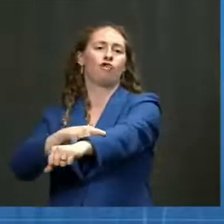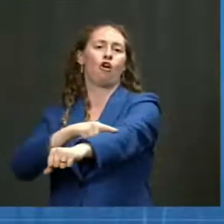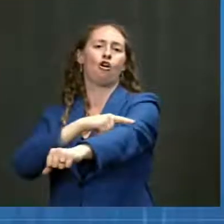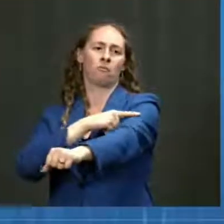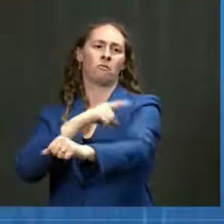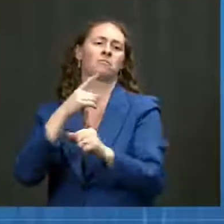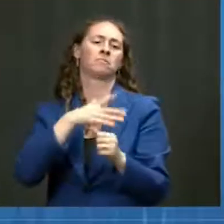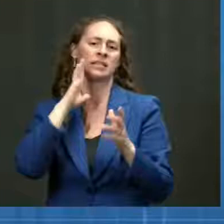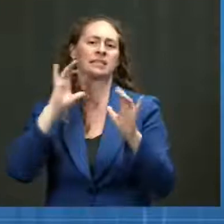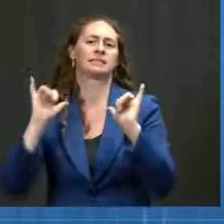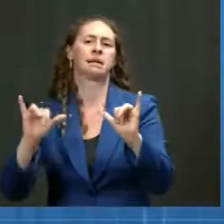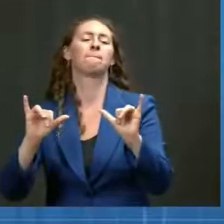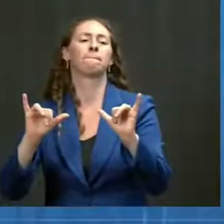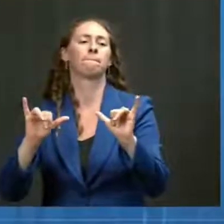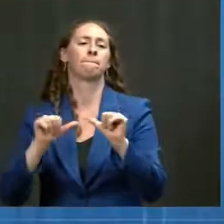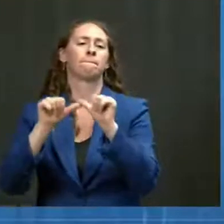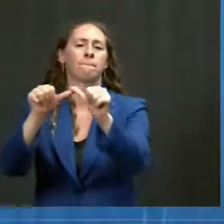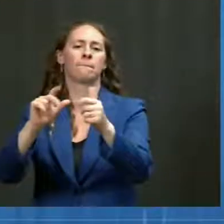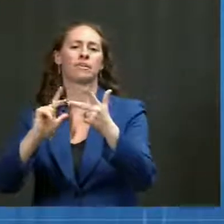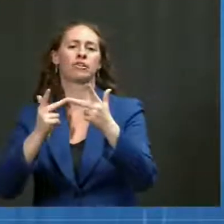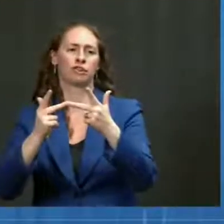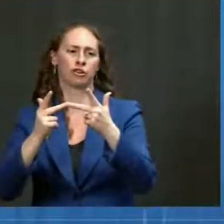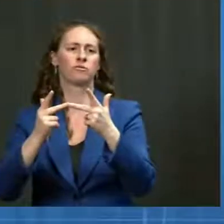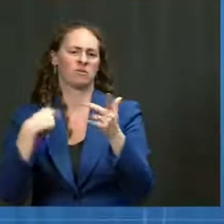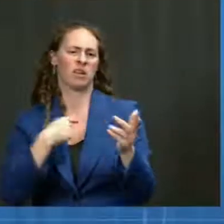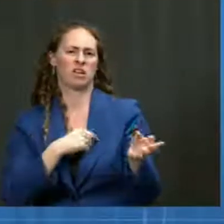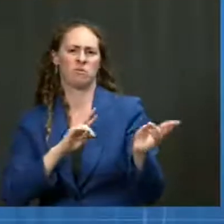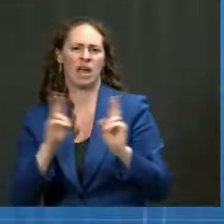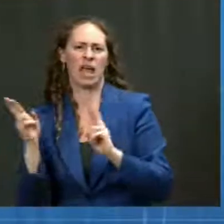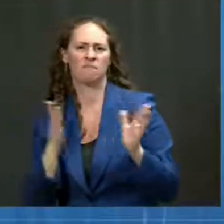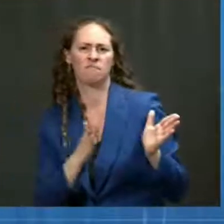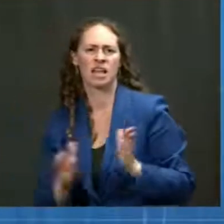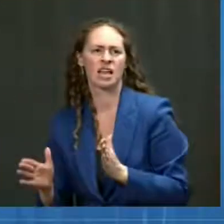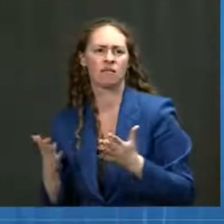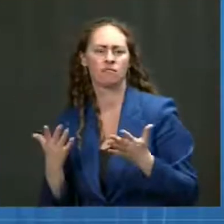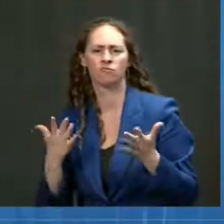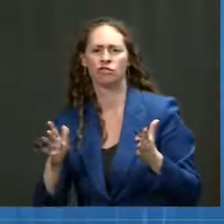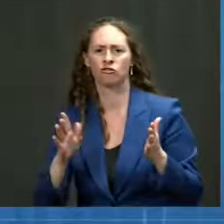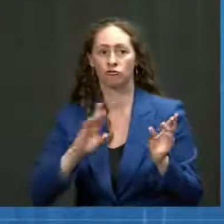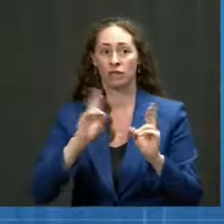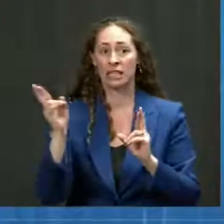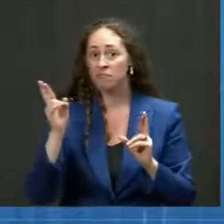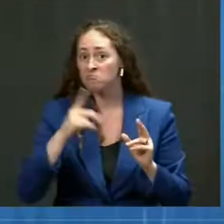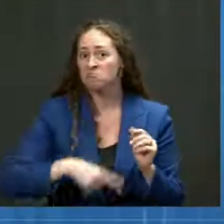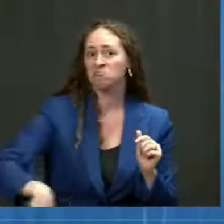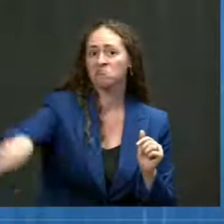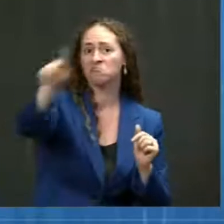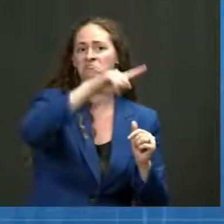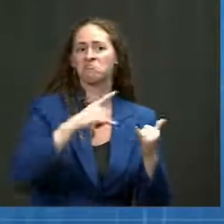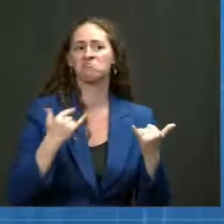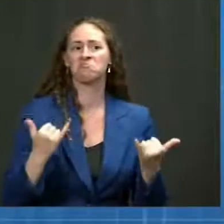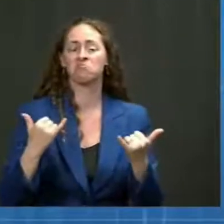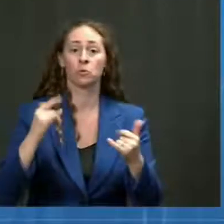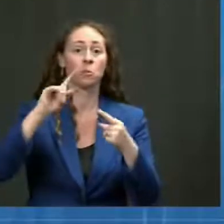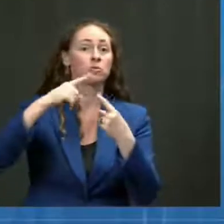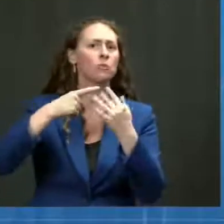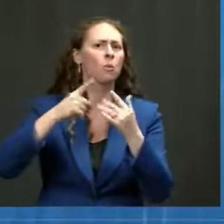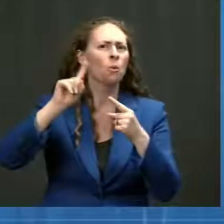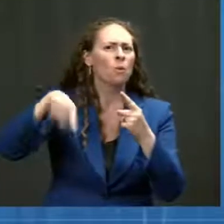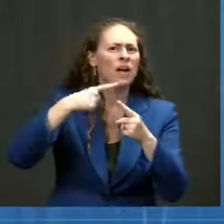WERE VACCINATED EARLIER DURING THE PHASES OF THE VACCINATION ROLLOUT. IN THE CONTEXT OF THESE CONCERNS, WE ARE PLANNING FOR